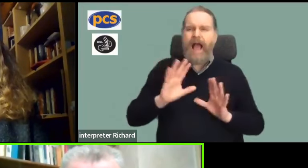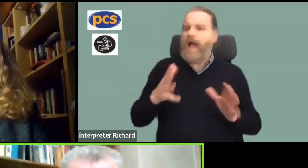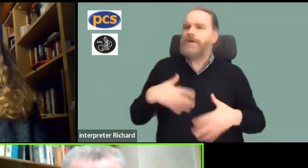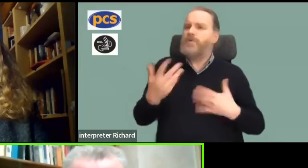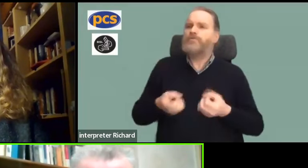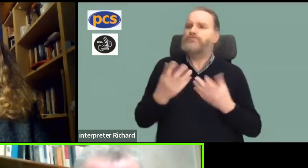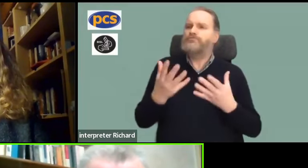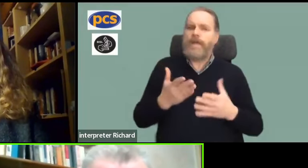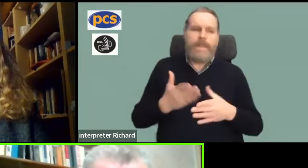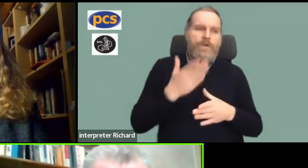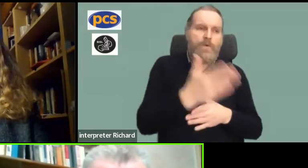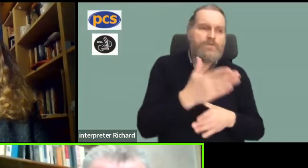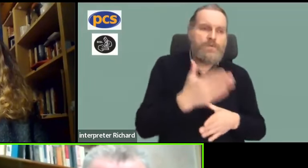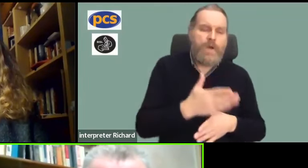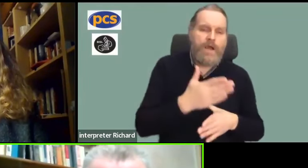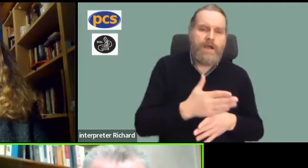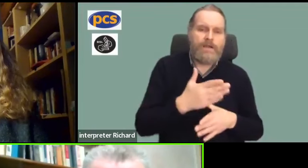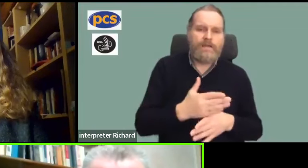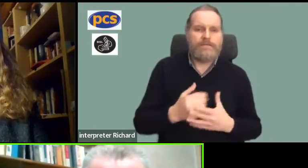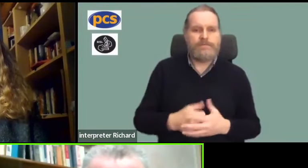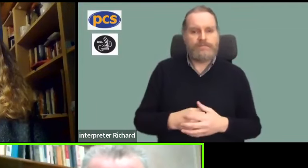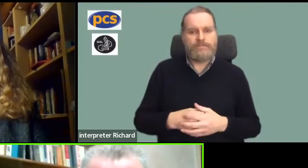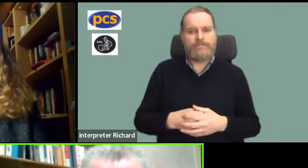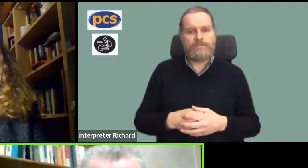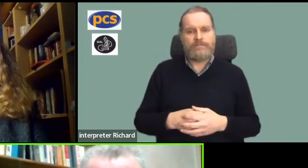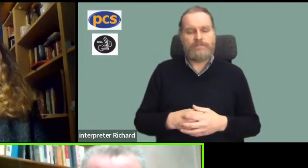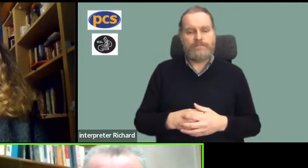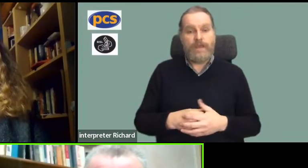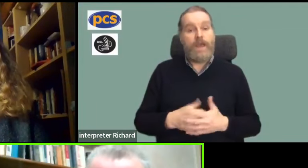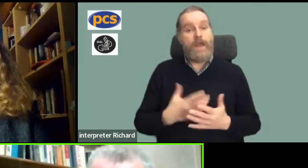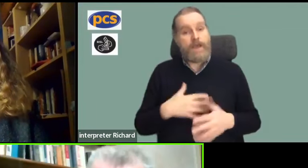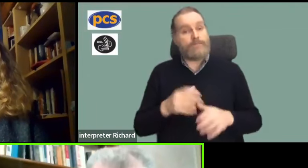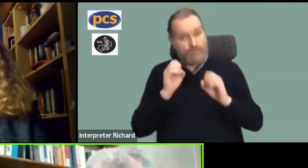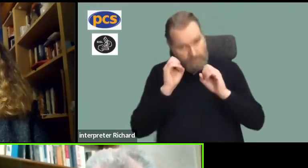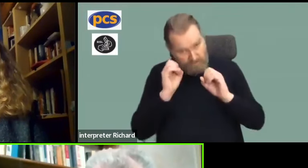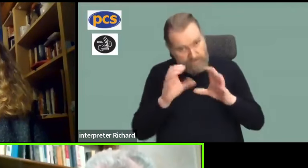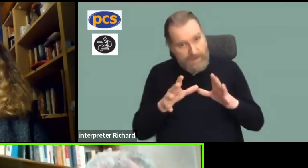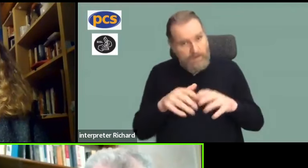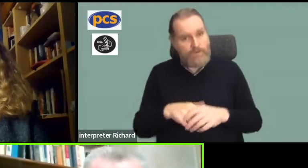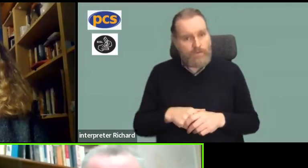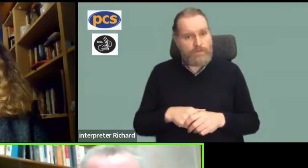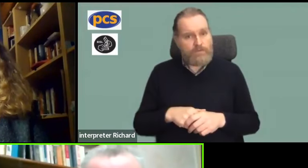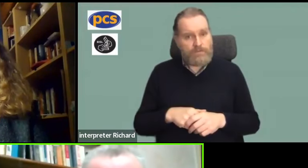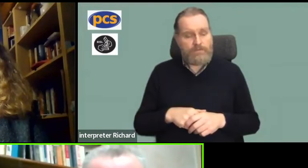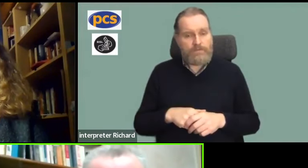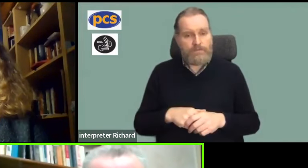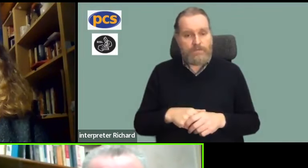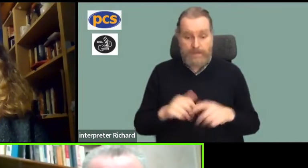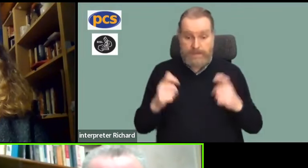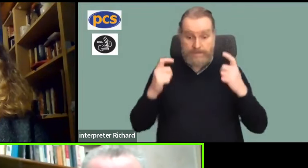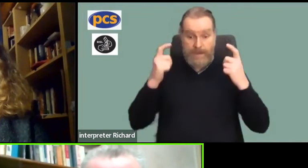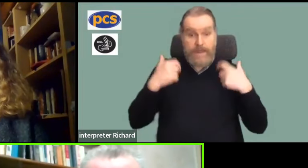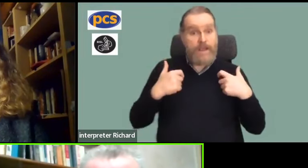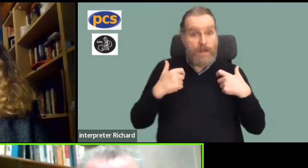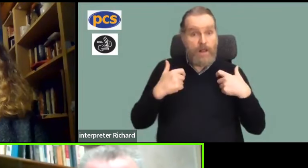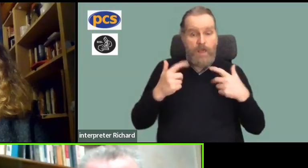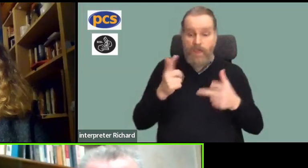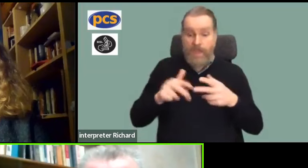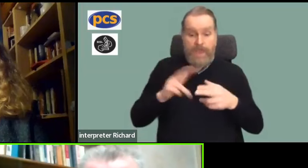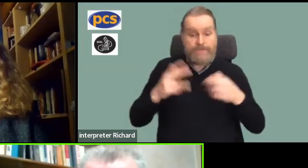. We want to be we won't have been able to do that that. So it doesn't mean that anybody won't be supporting anyone, or to help anybody. But i'm just trying to point out there's very clear legal